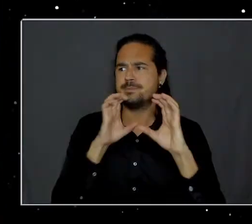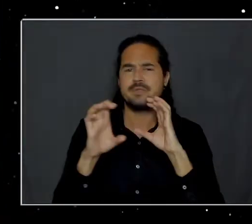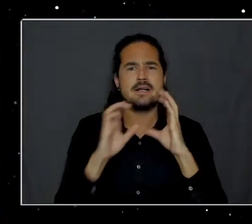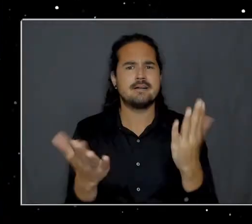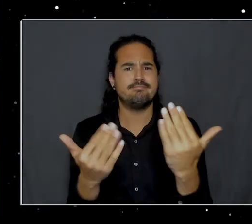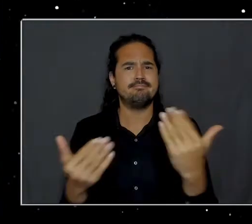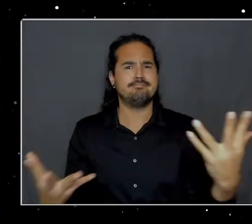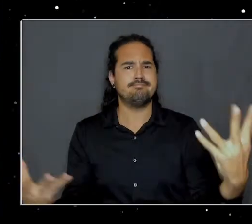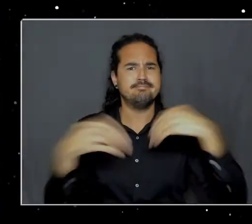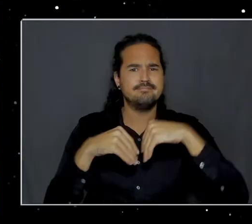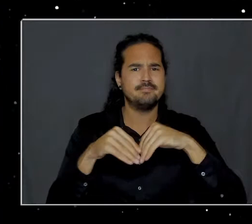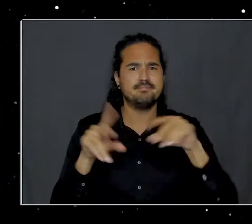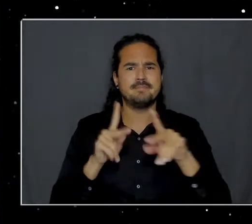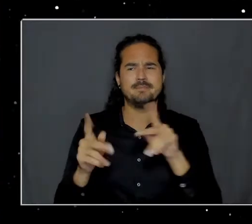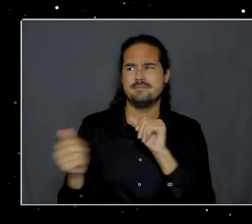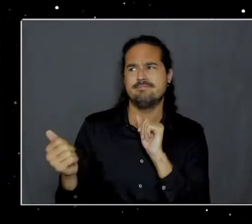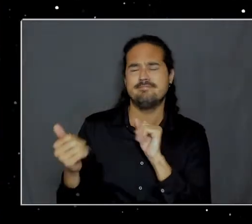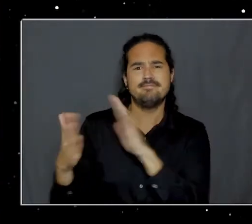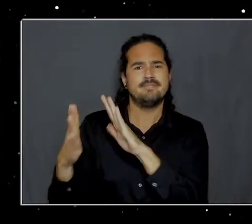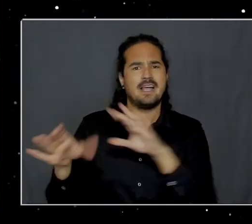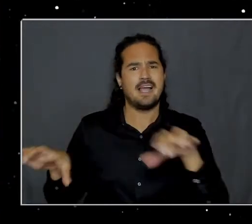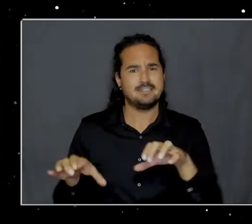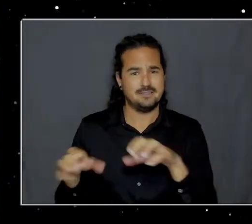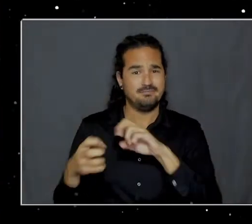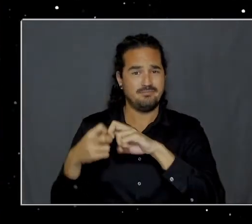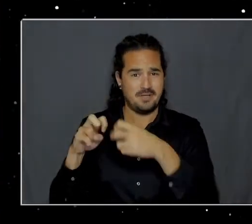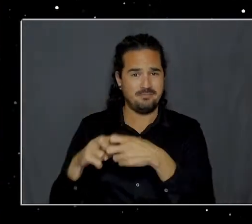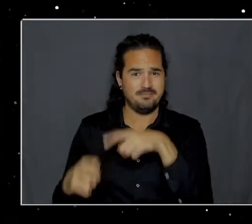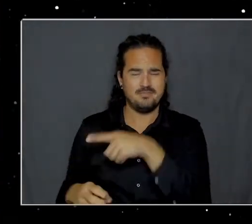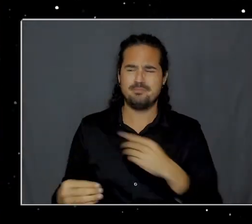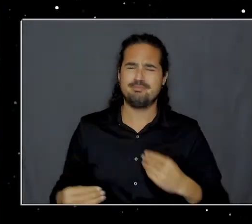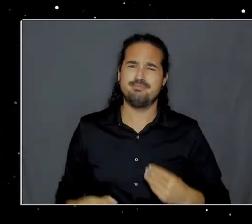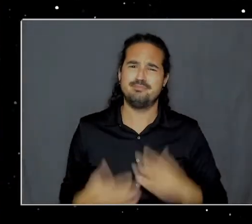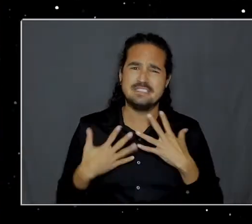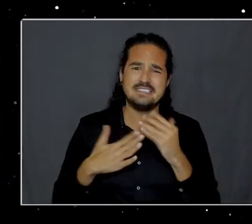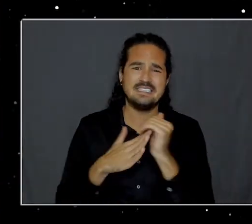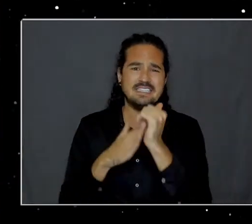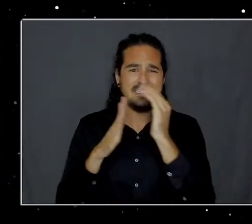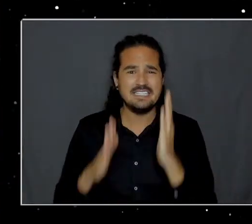AND SUPPORT OTHERS IN TAKING ACTION, AND WHO SERVES AS AN INSPIRATIONAL LEADER FOR PEOPLE